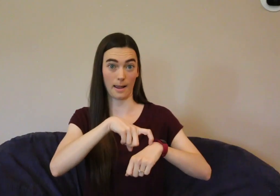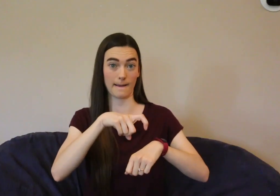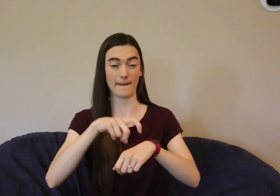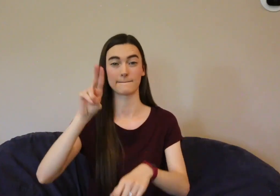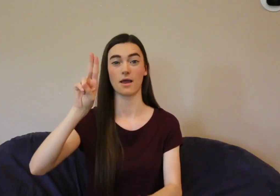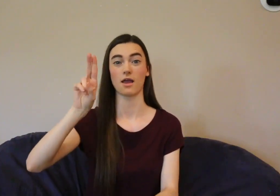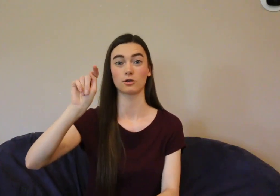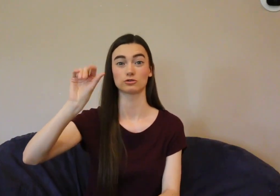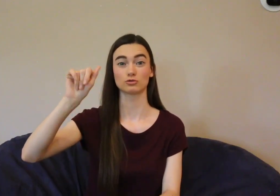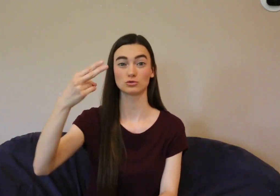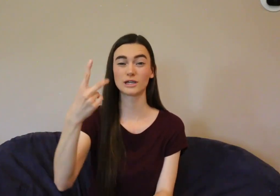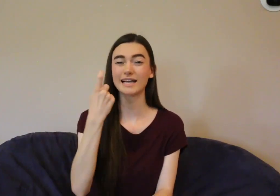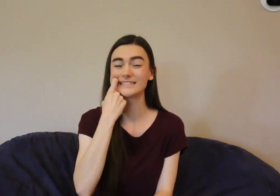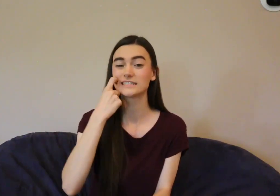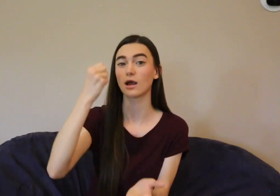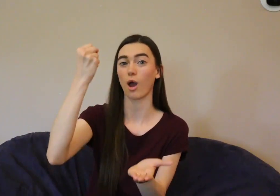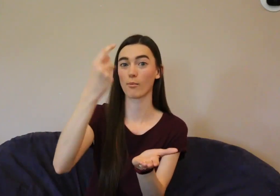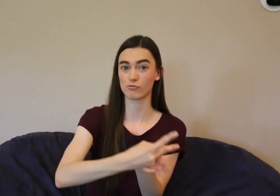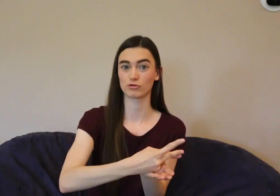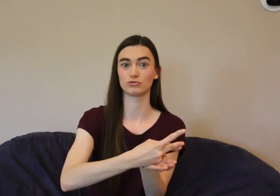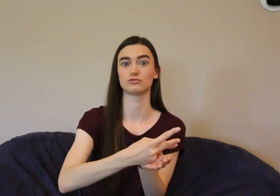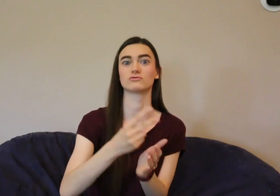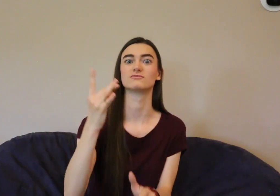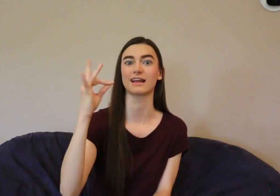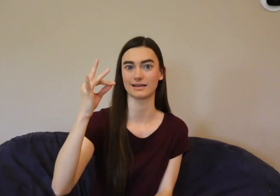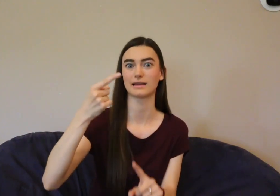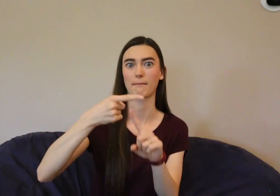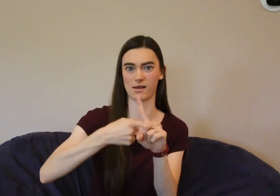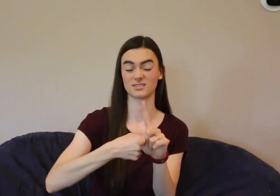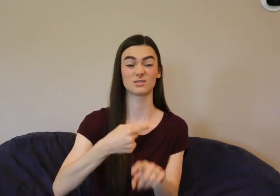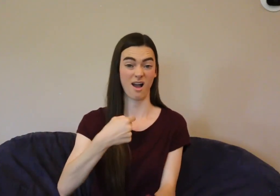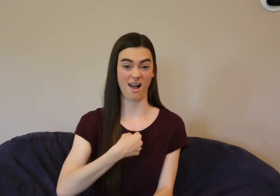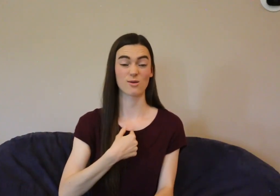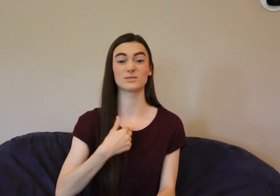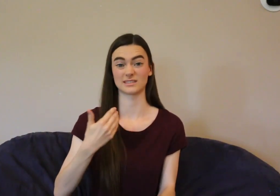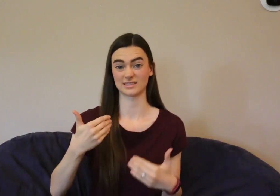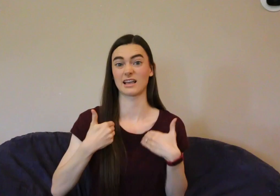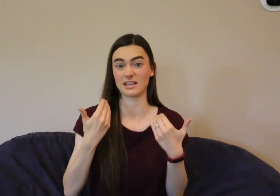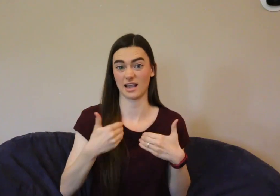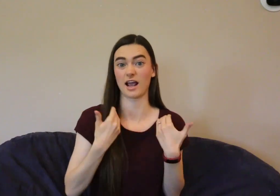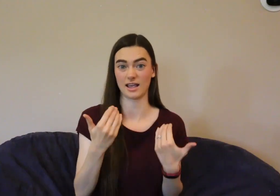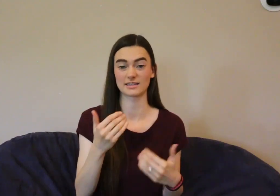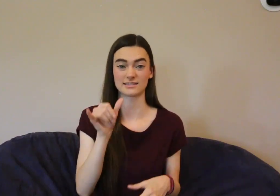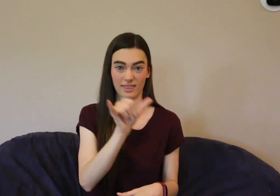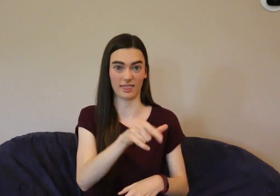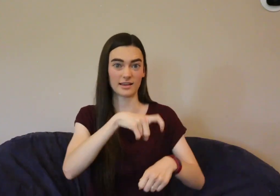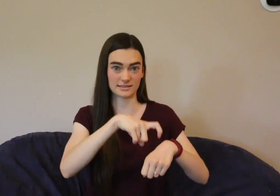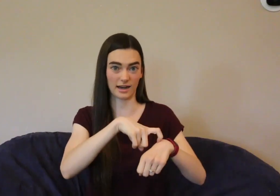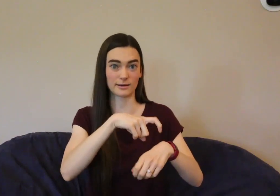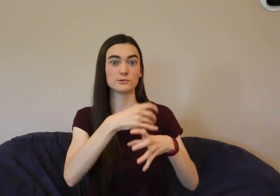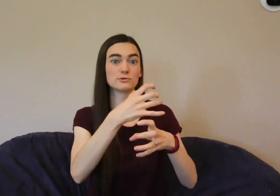At that time, Utah had just approved 18 months. So, I was the youngest at that time